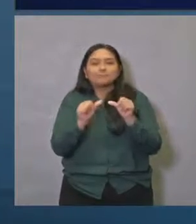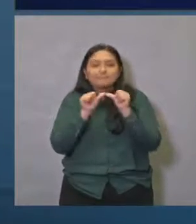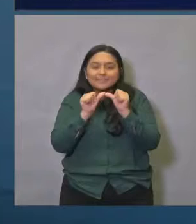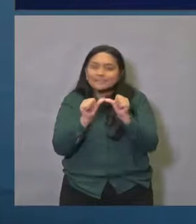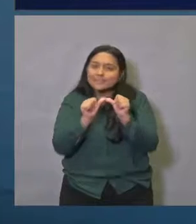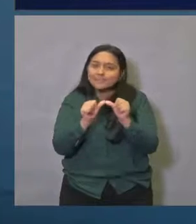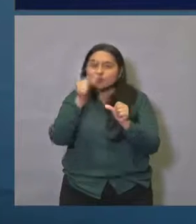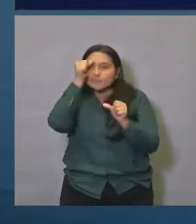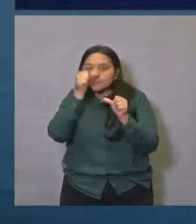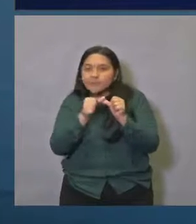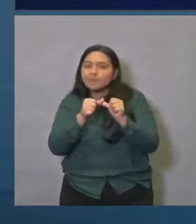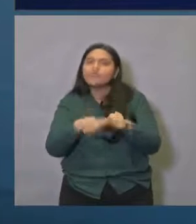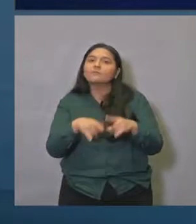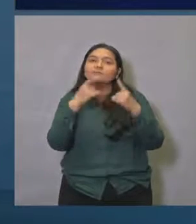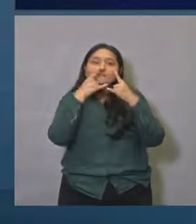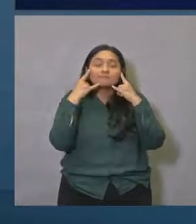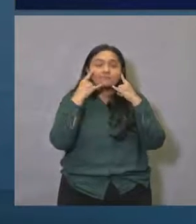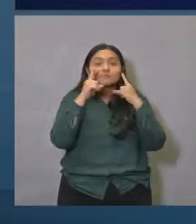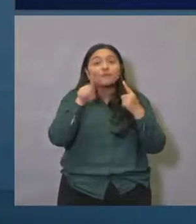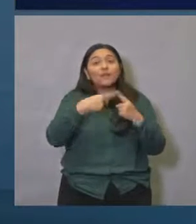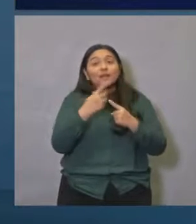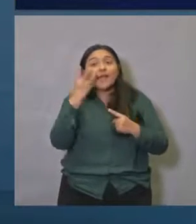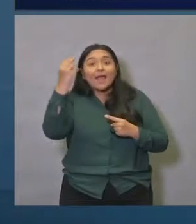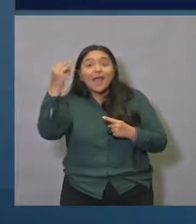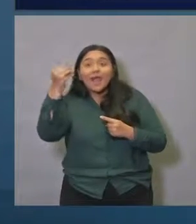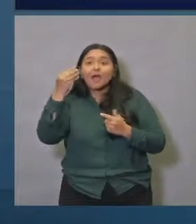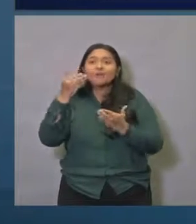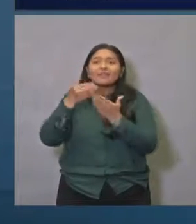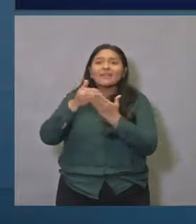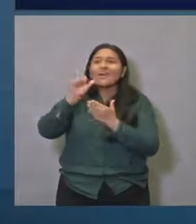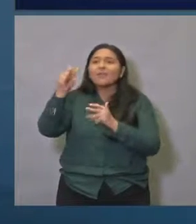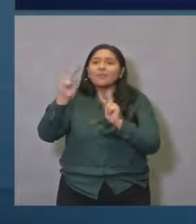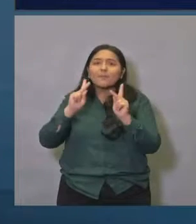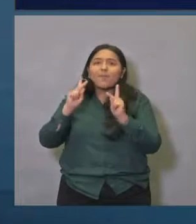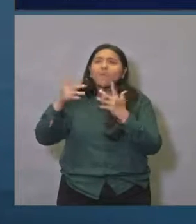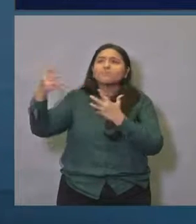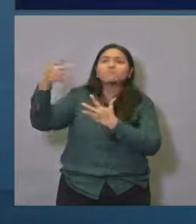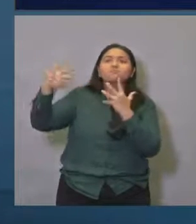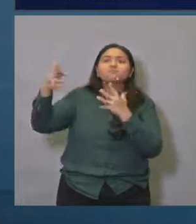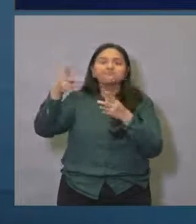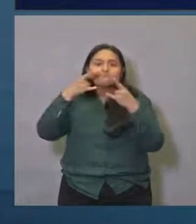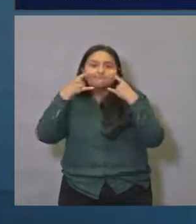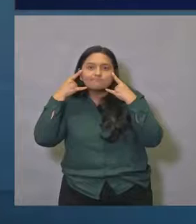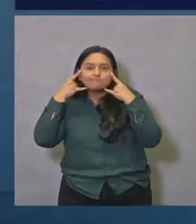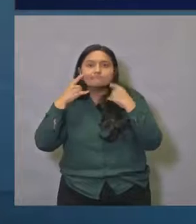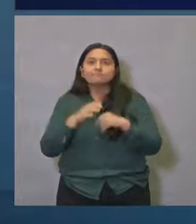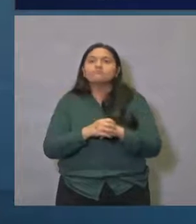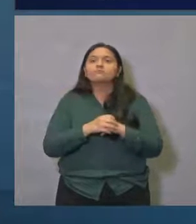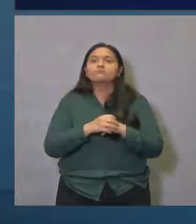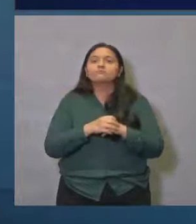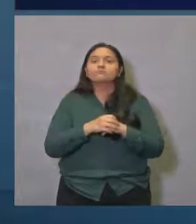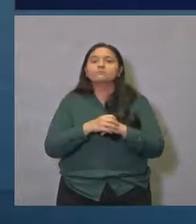THE SIMPLE THINGS -- CONTINUING TO WEAR YOUR FACIAL COVERING, YOUR MASK, WHENEVER YOU GO